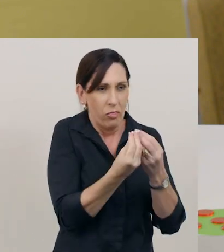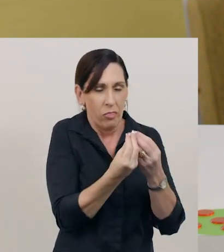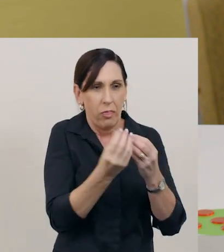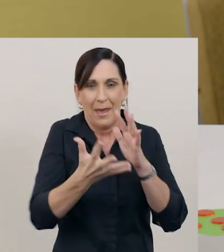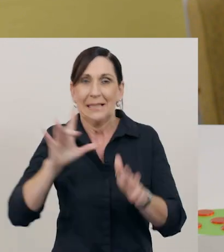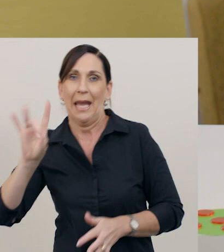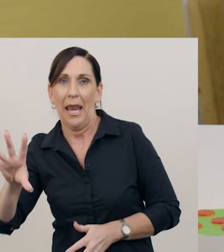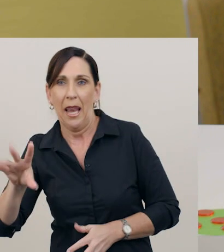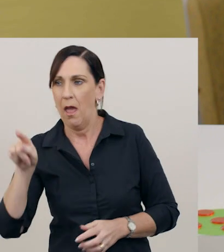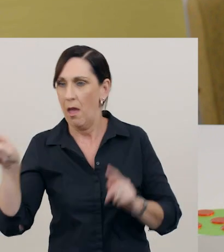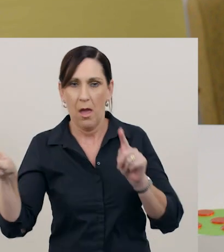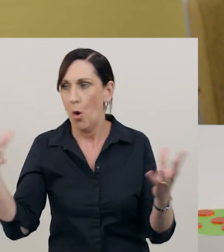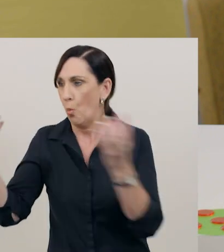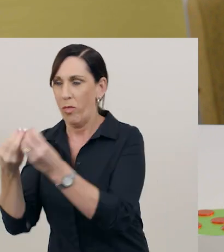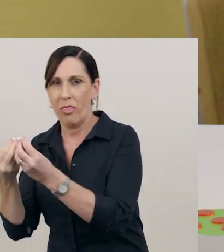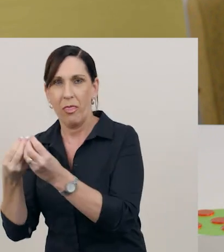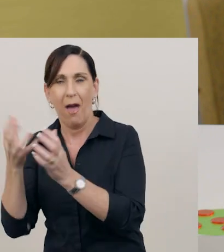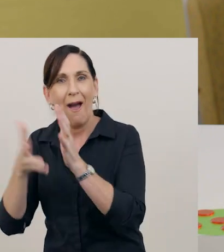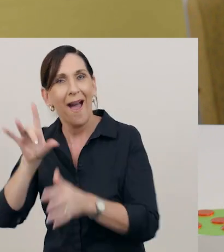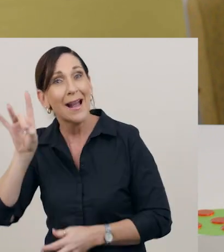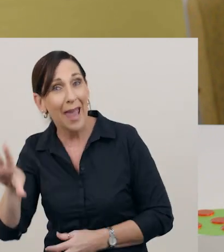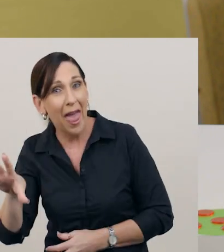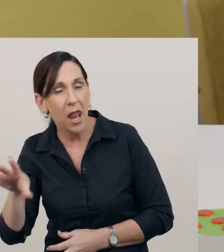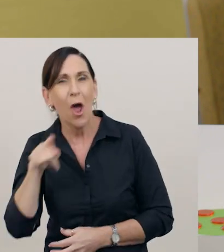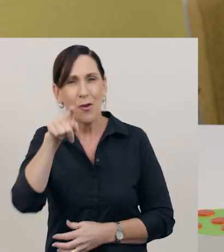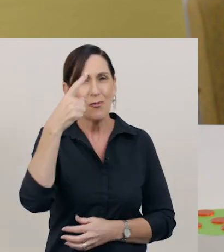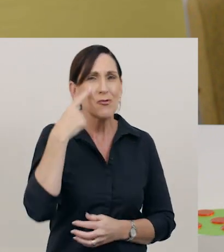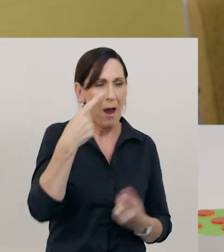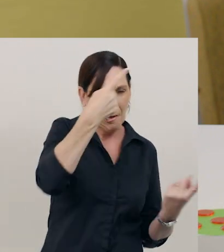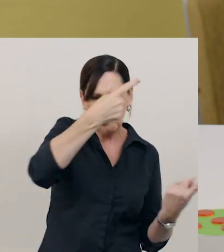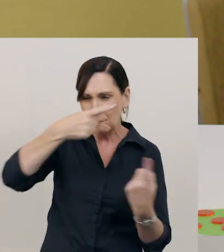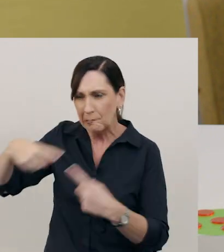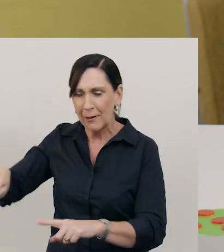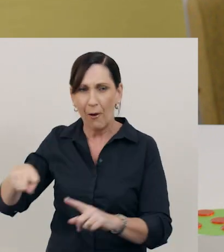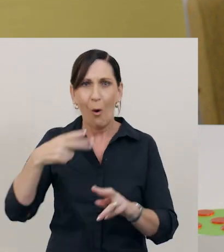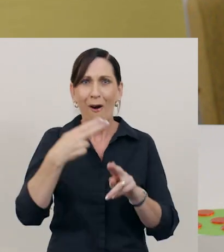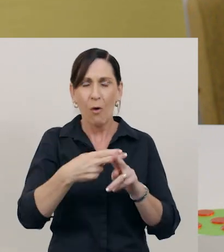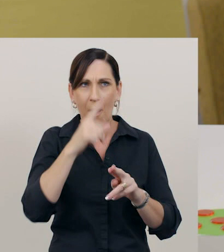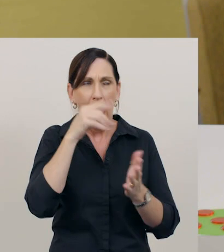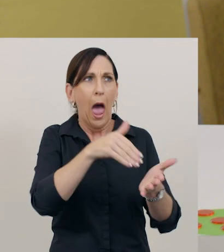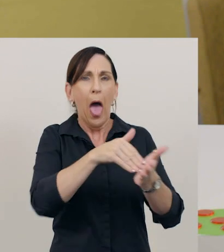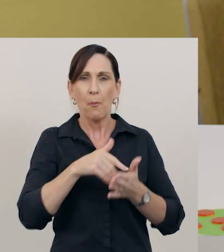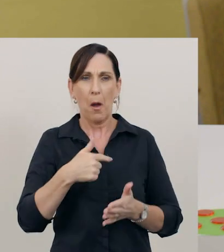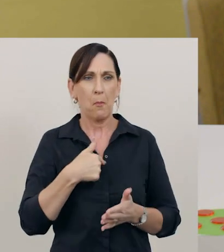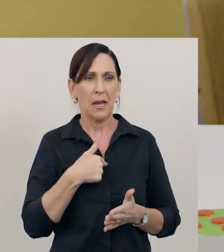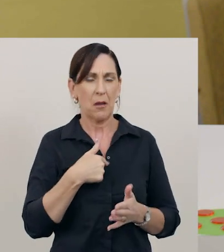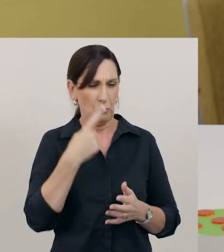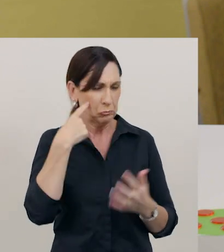Finding any combinations to 10 when we are adding numbers is a very efficient strategy.